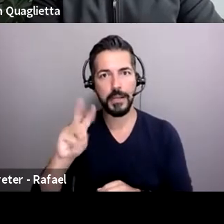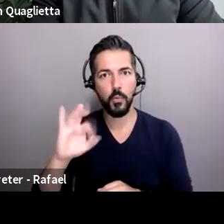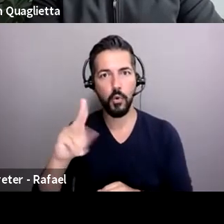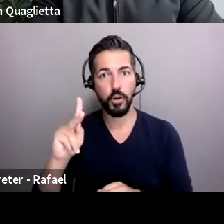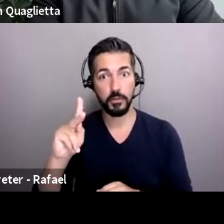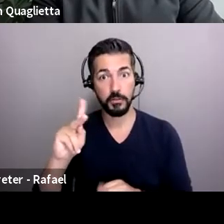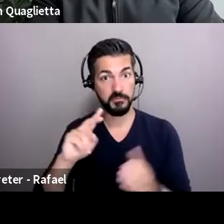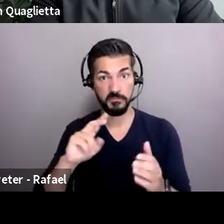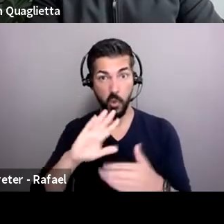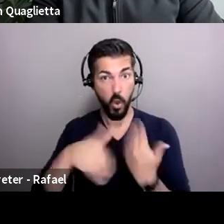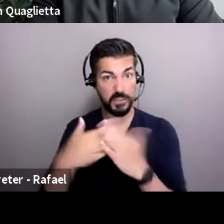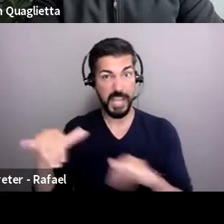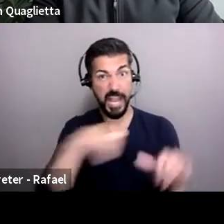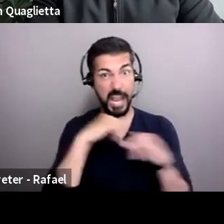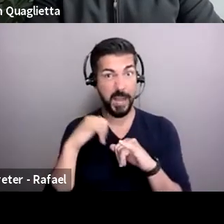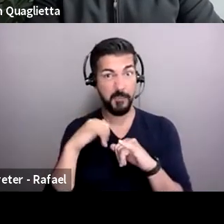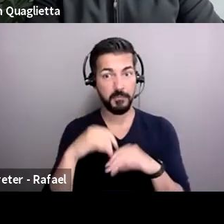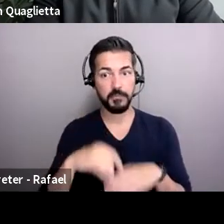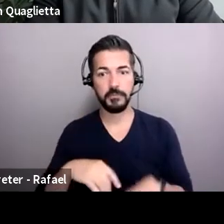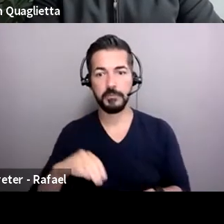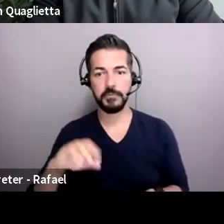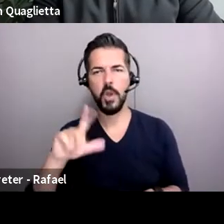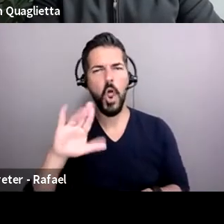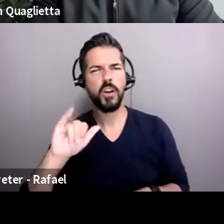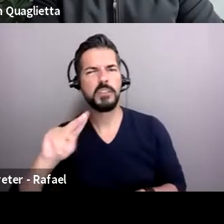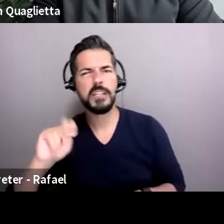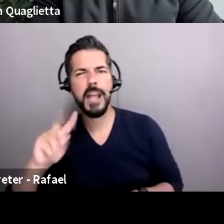For a network of sites? No, like an OTT network.